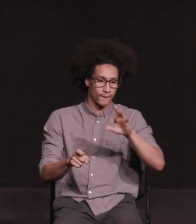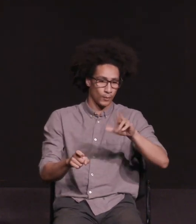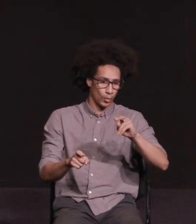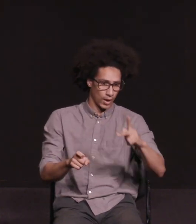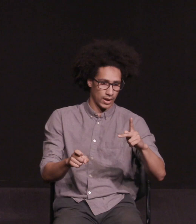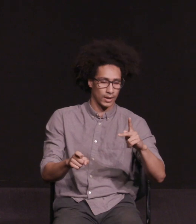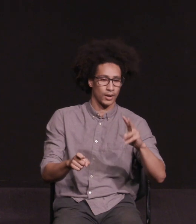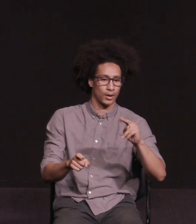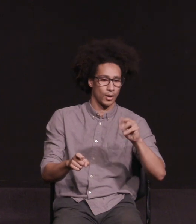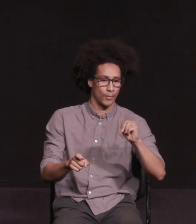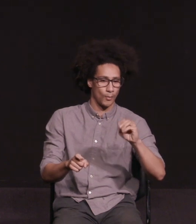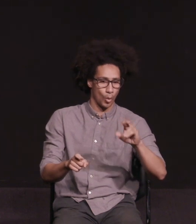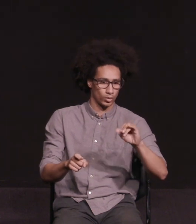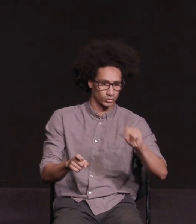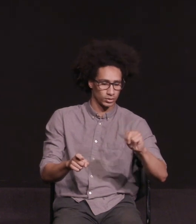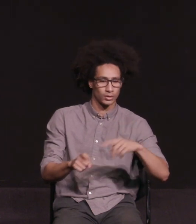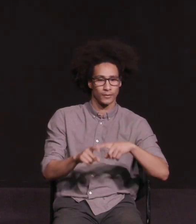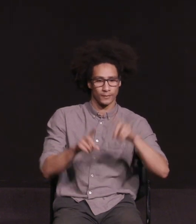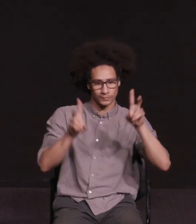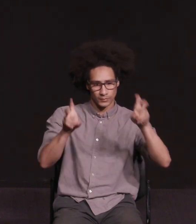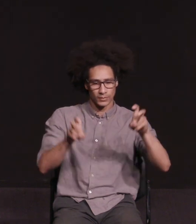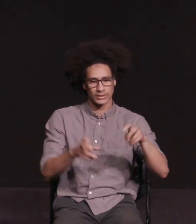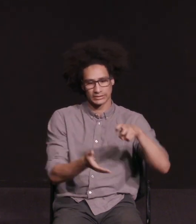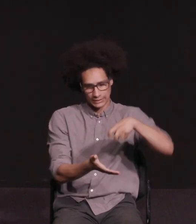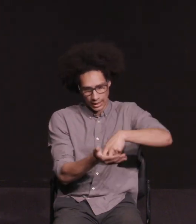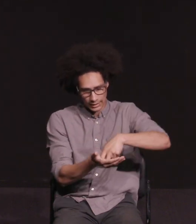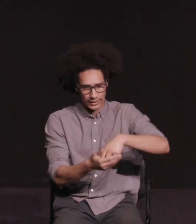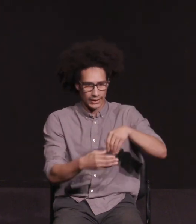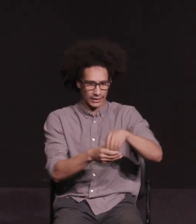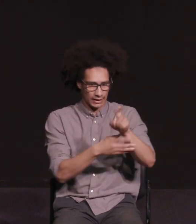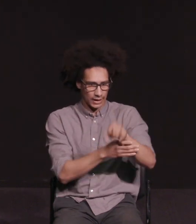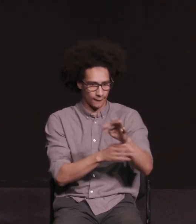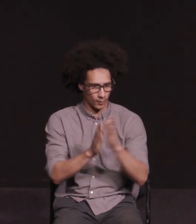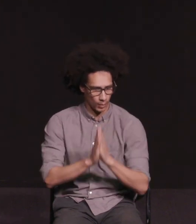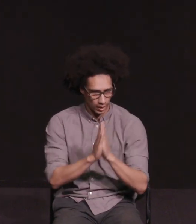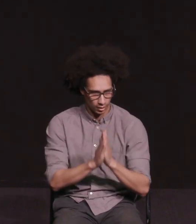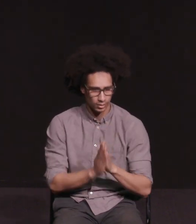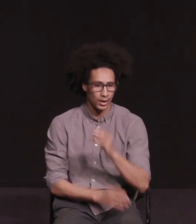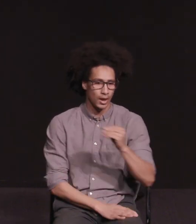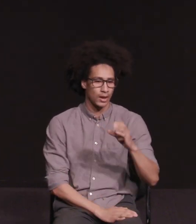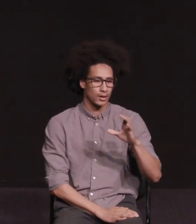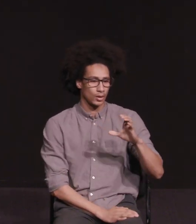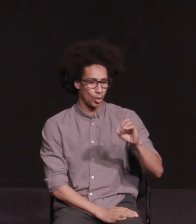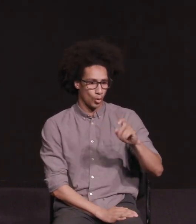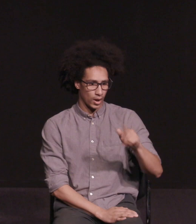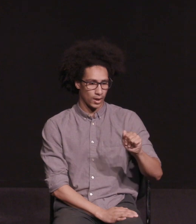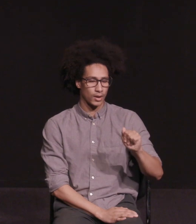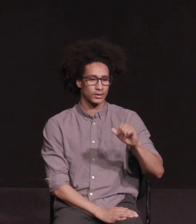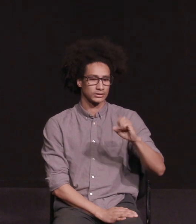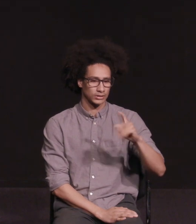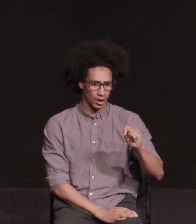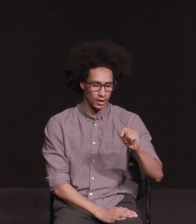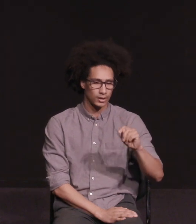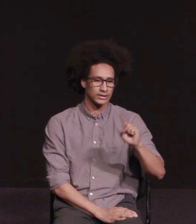Prayer" and the Coretta Scott- John Steptoe New Talent Award